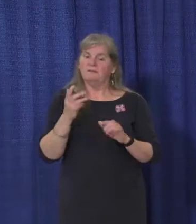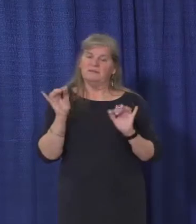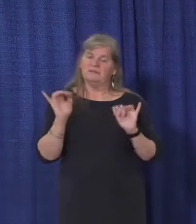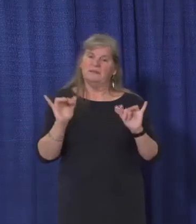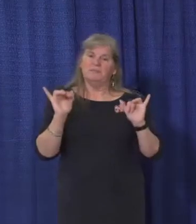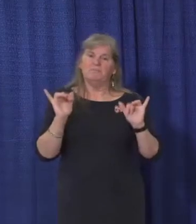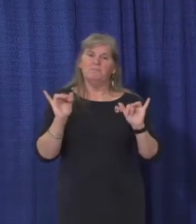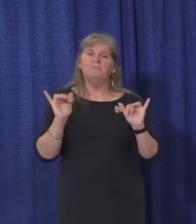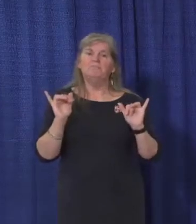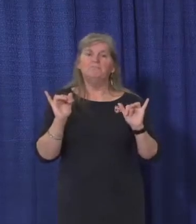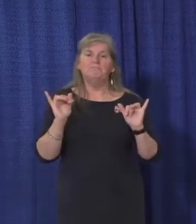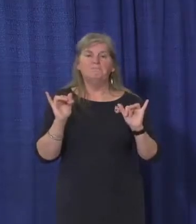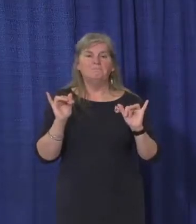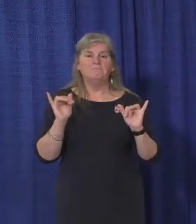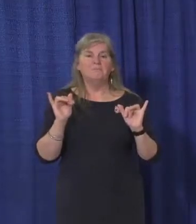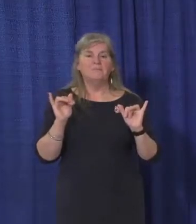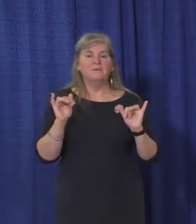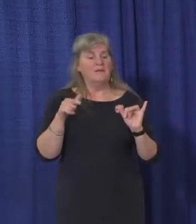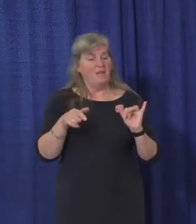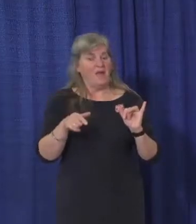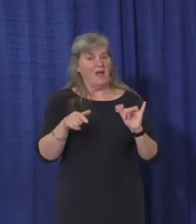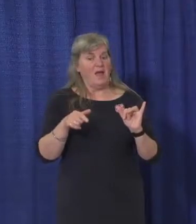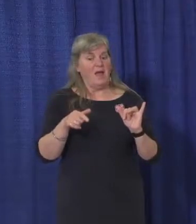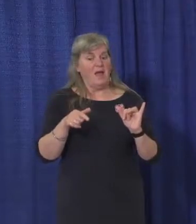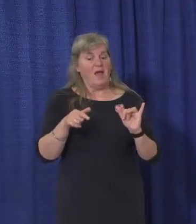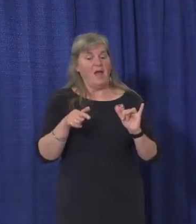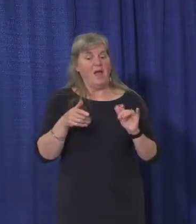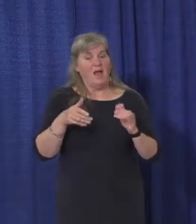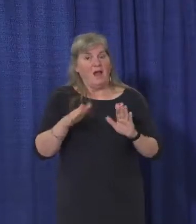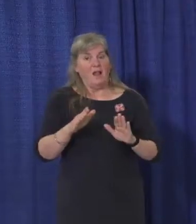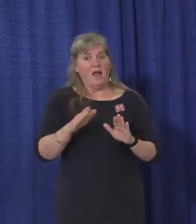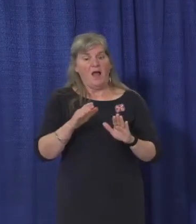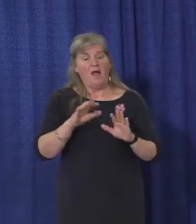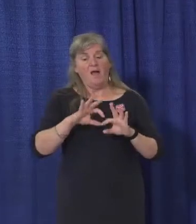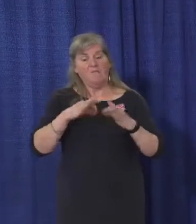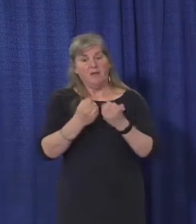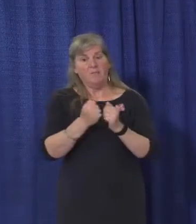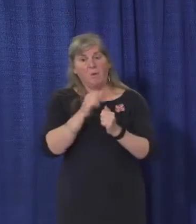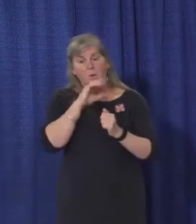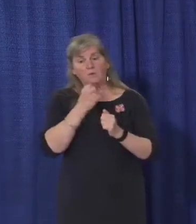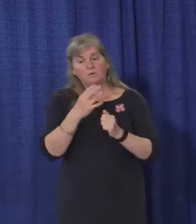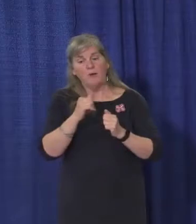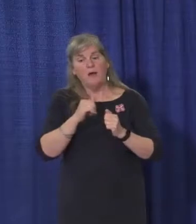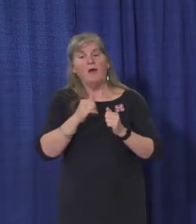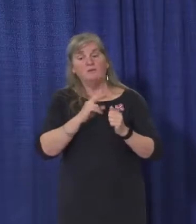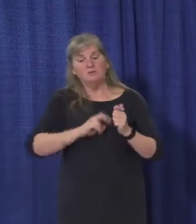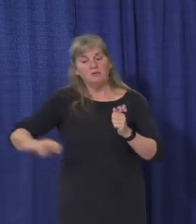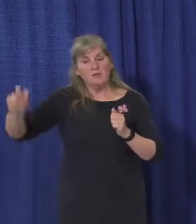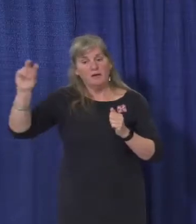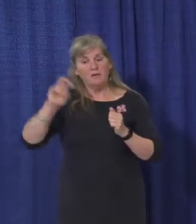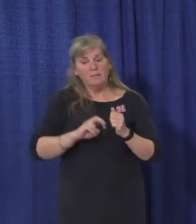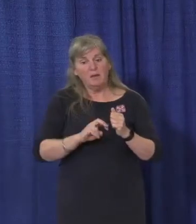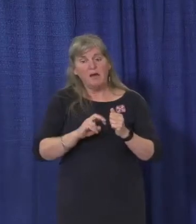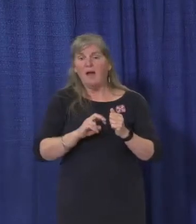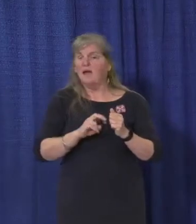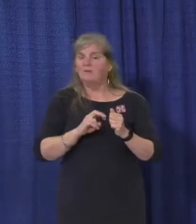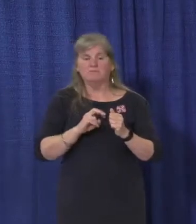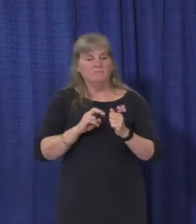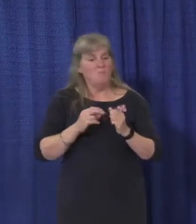risk of importation in this measure does not practically move that risk any higher.